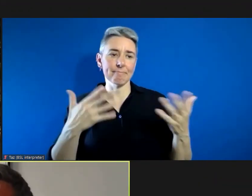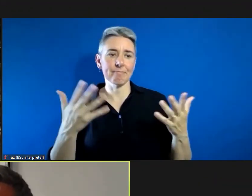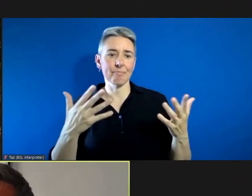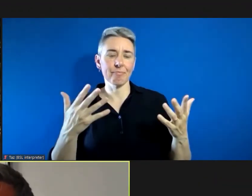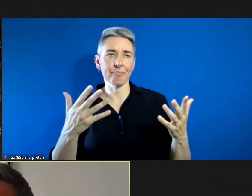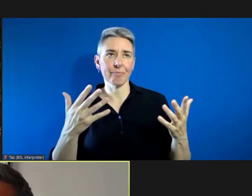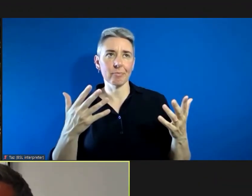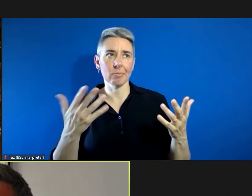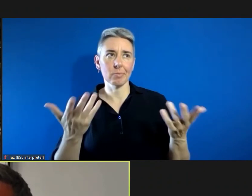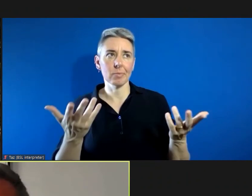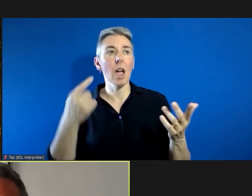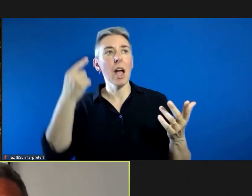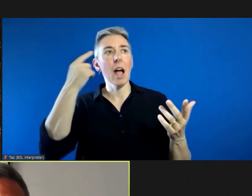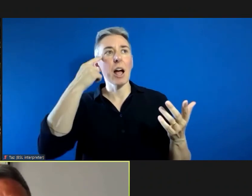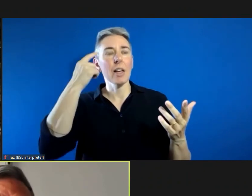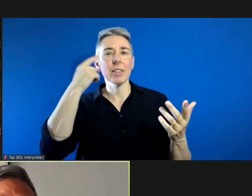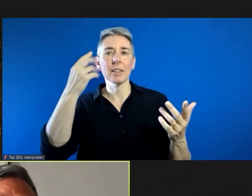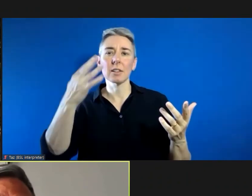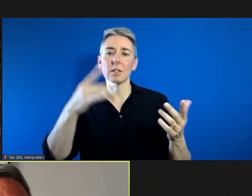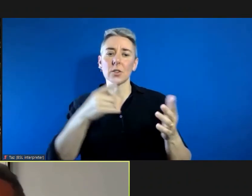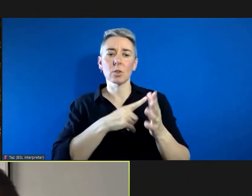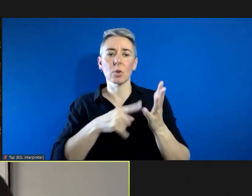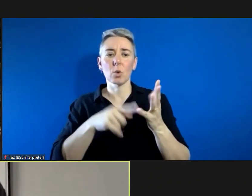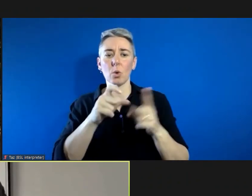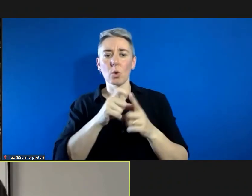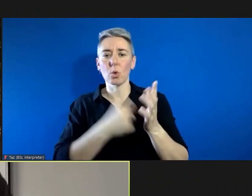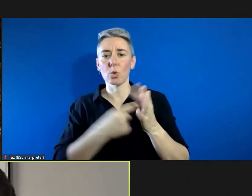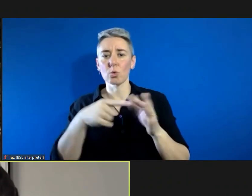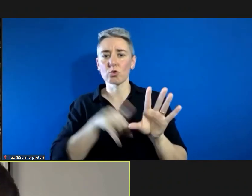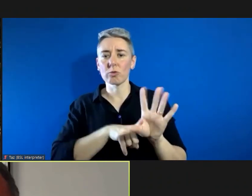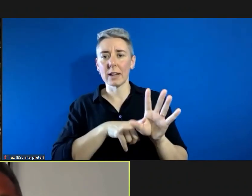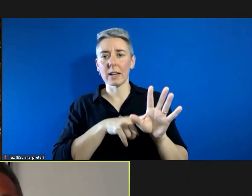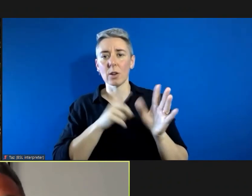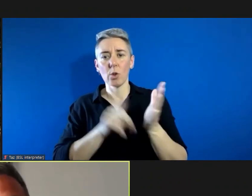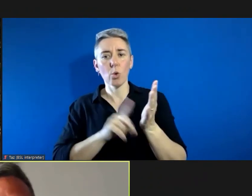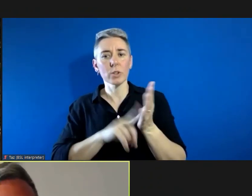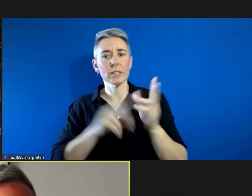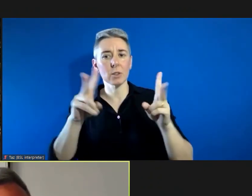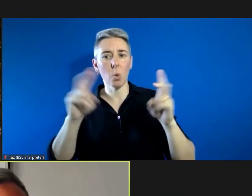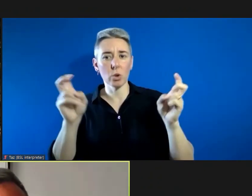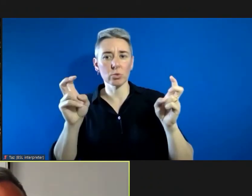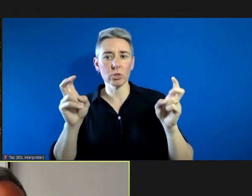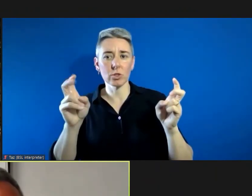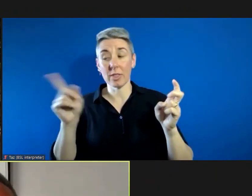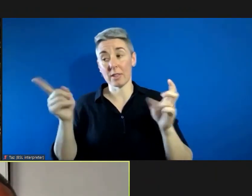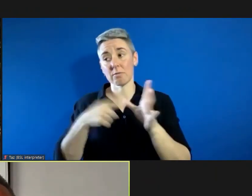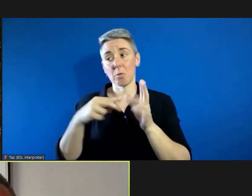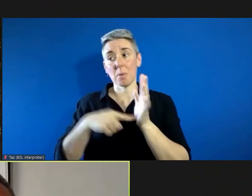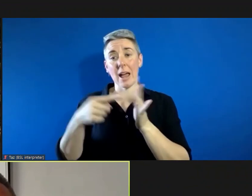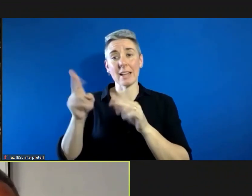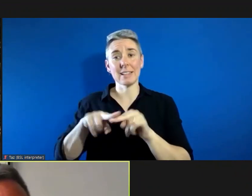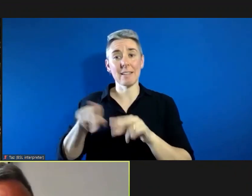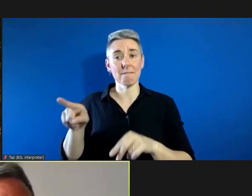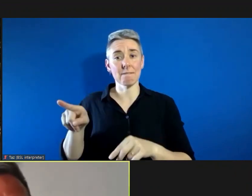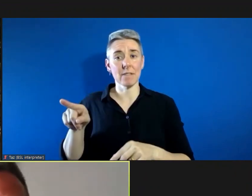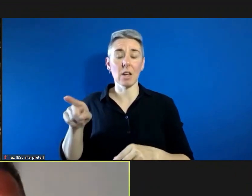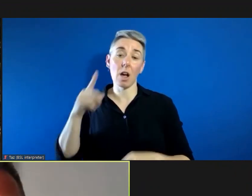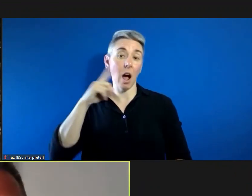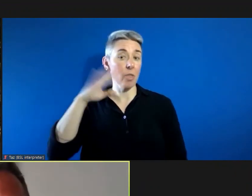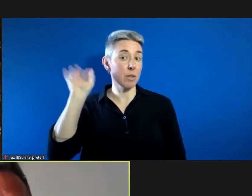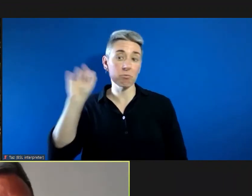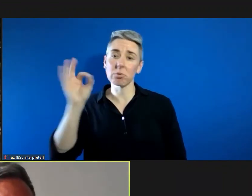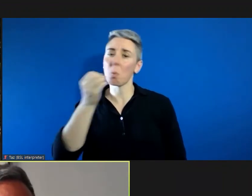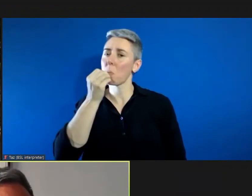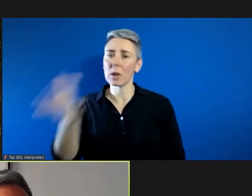I think the Audre Lorde quote that Atif came out with earlier is wonderful. Accept that.